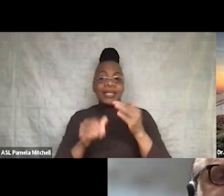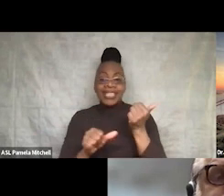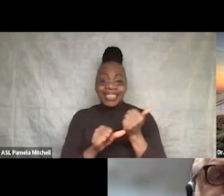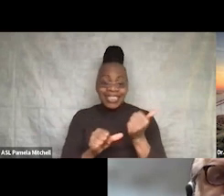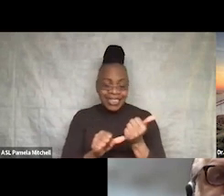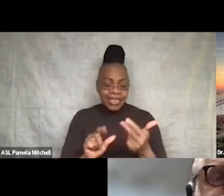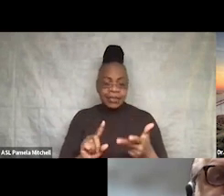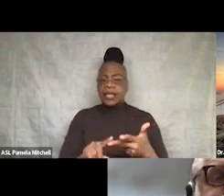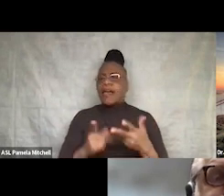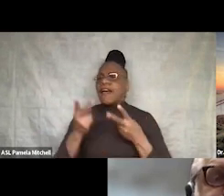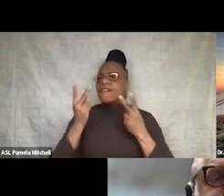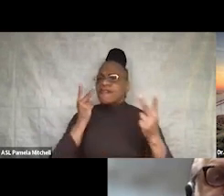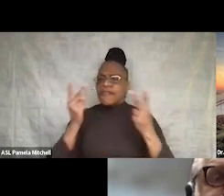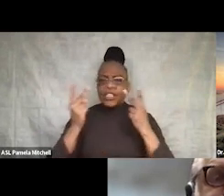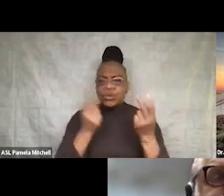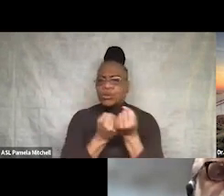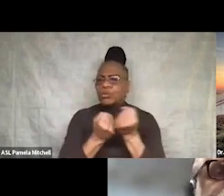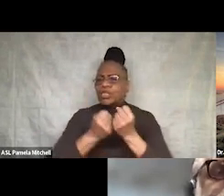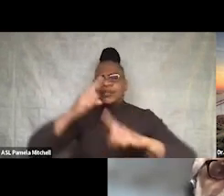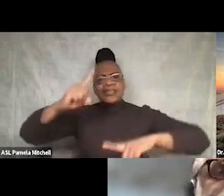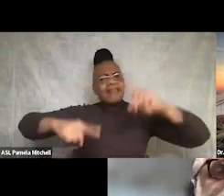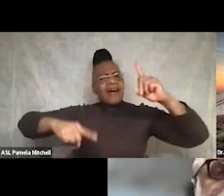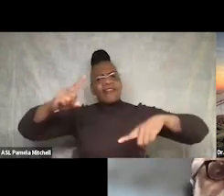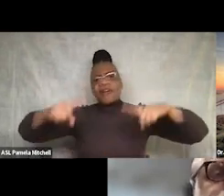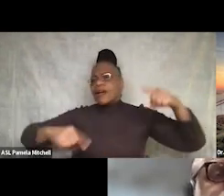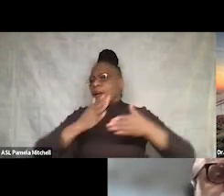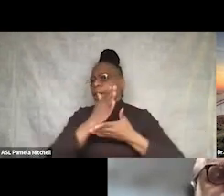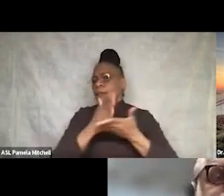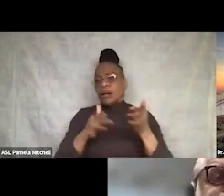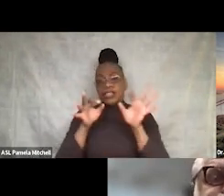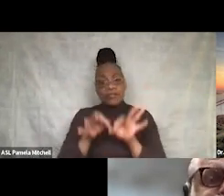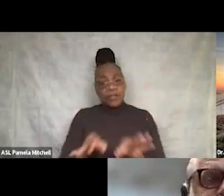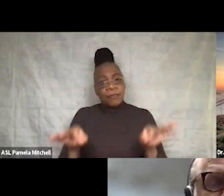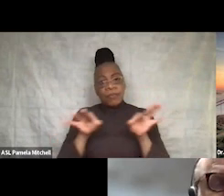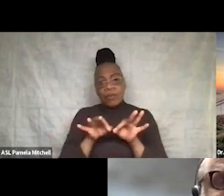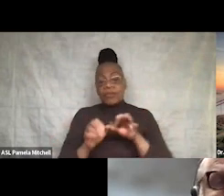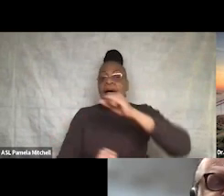just a variety of pieces that are important. Foundations To Freedom also partners